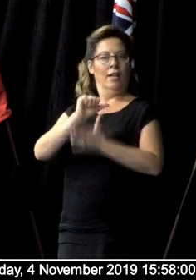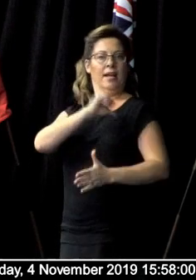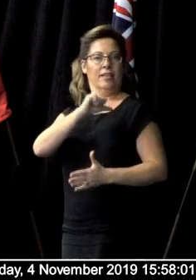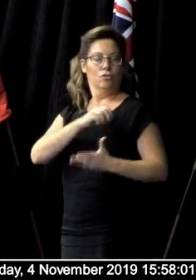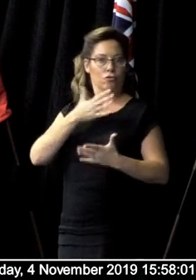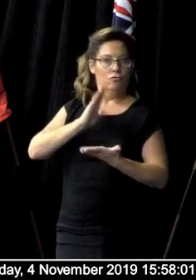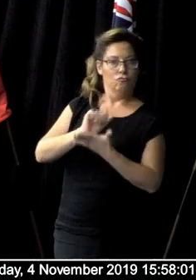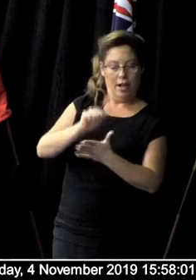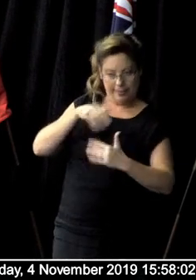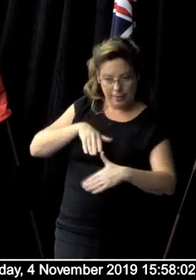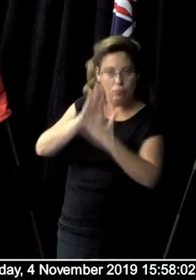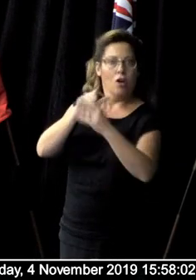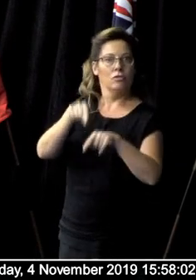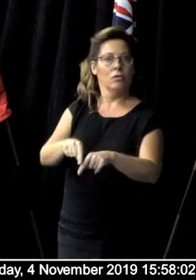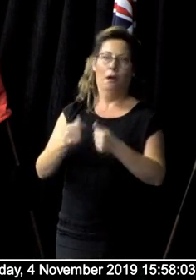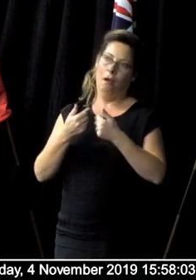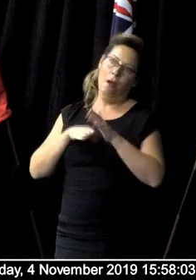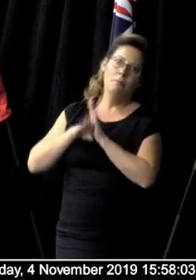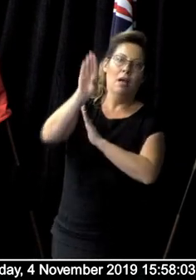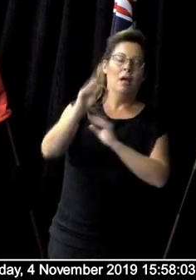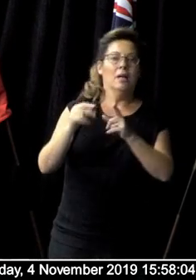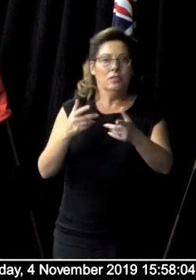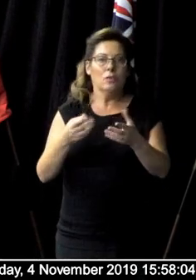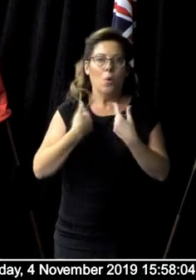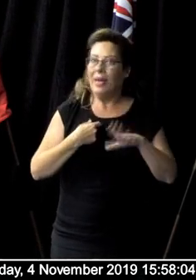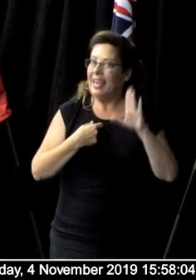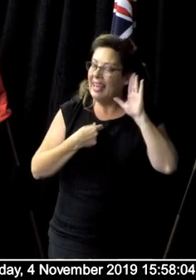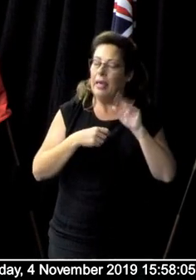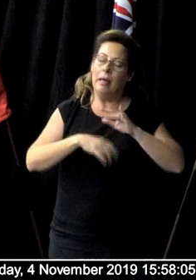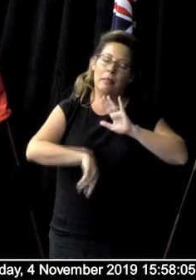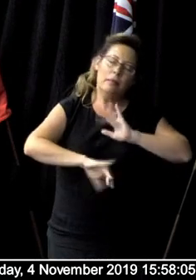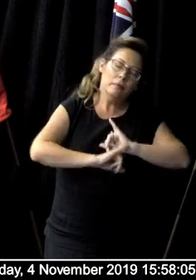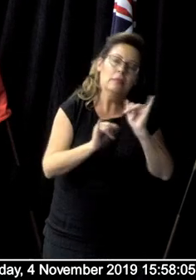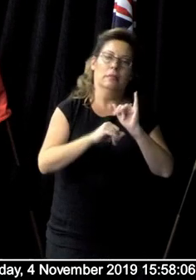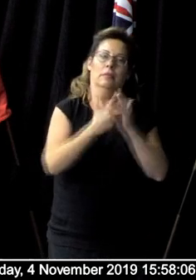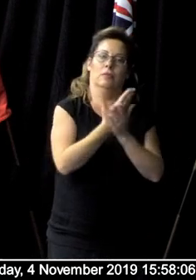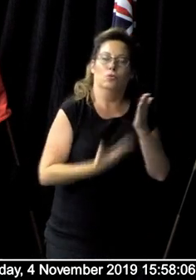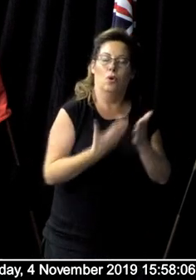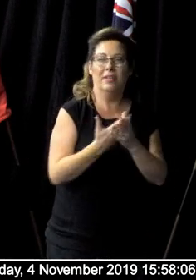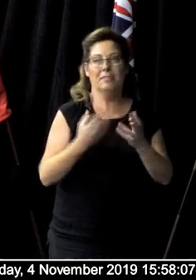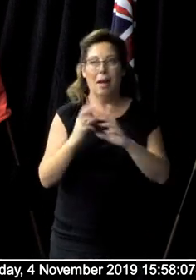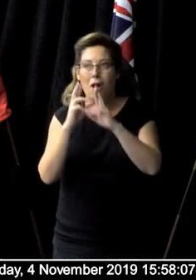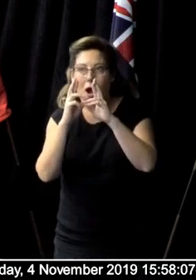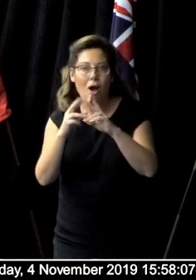we would also have, you know, families who tell us of the wonderful things that happen for the kids in regular schools.